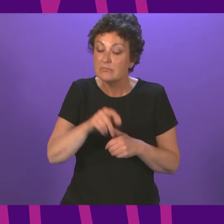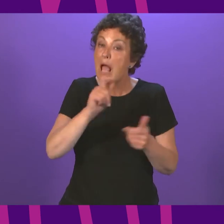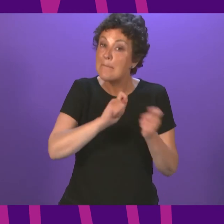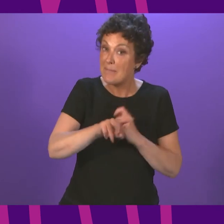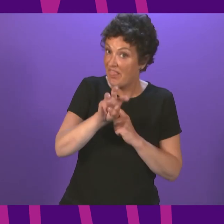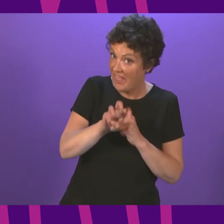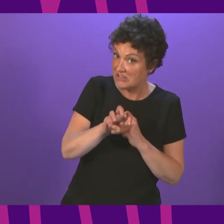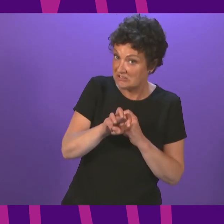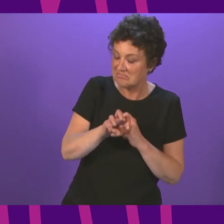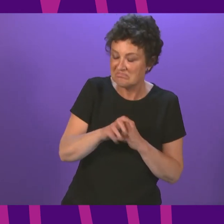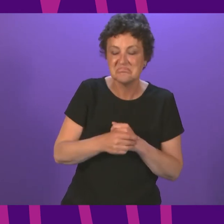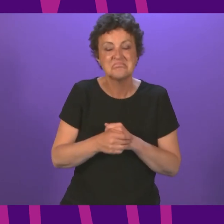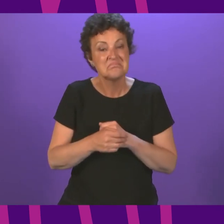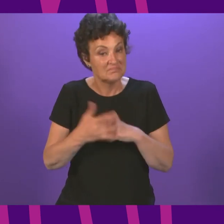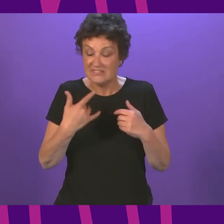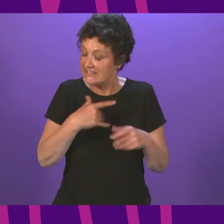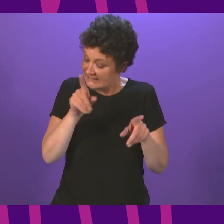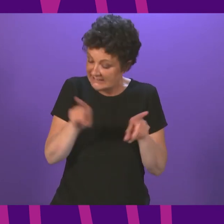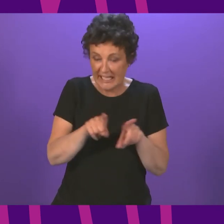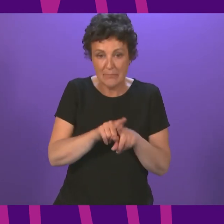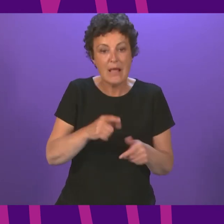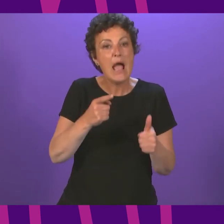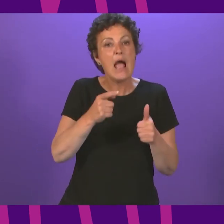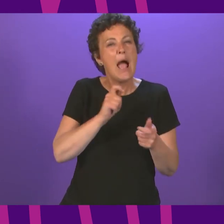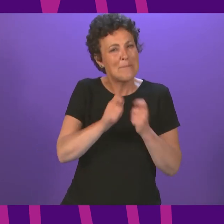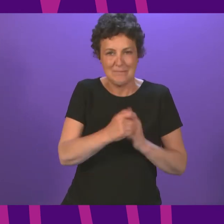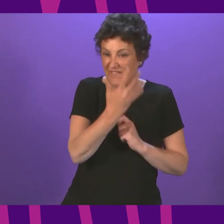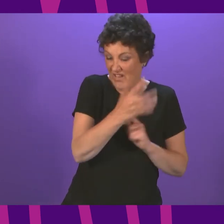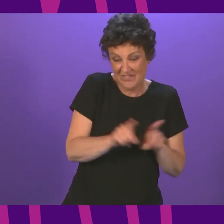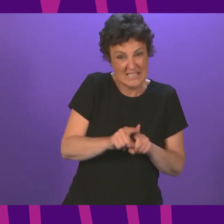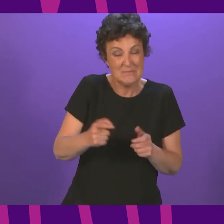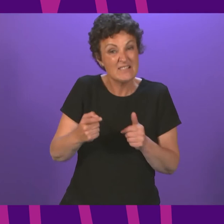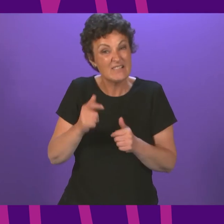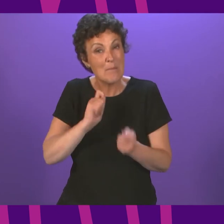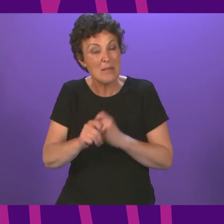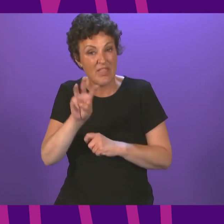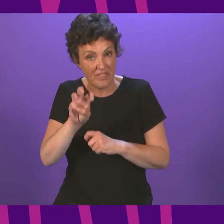In the same vein, with regard to the provisions in amendment 13, amendment 5 falls short. I will therefore press amendment 13 today.